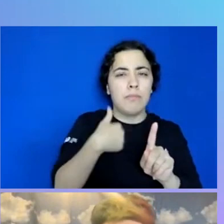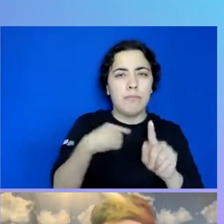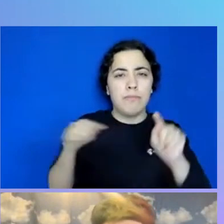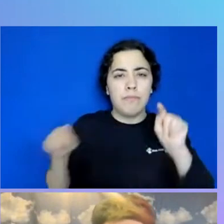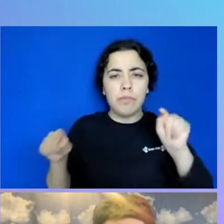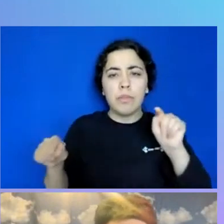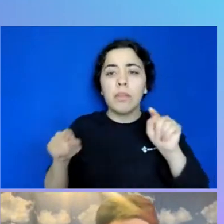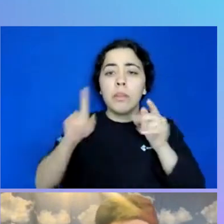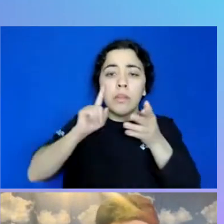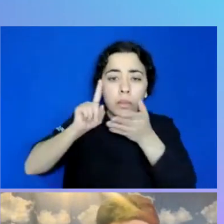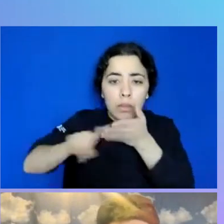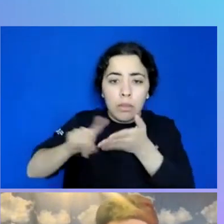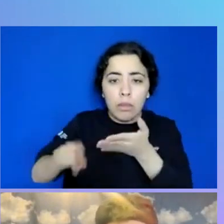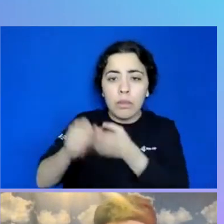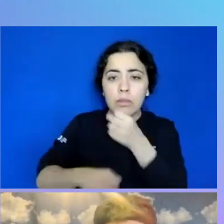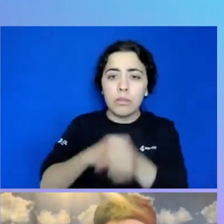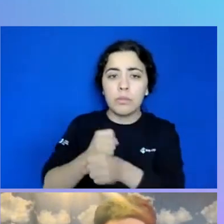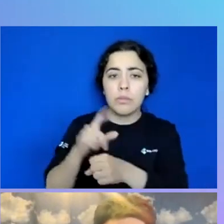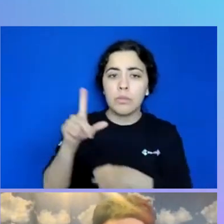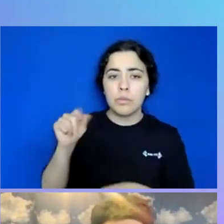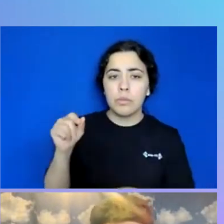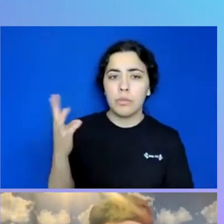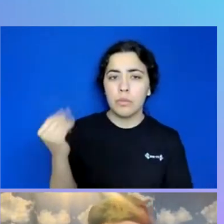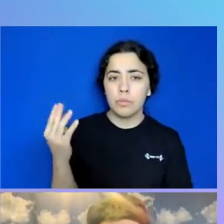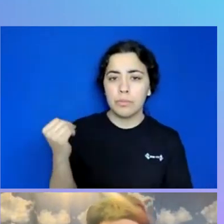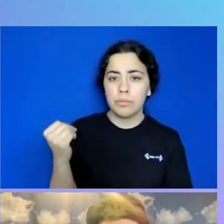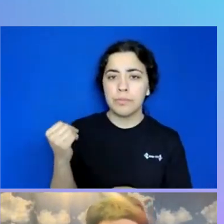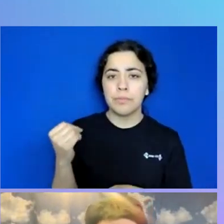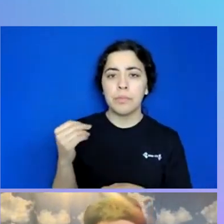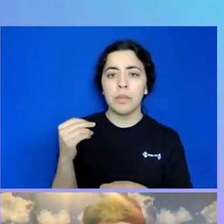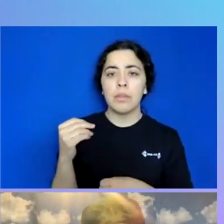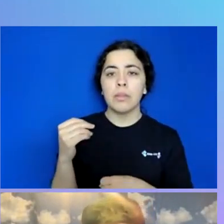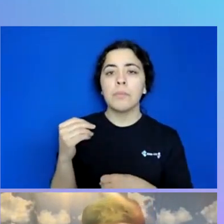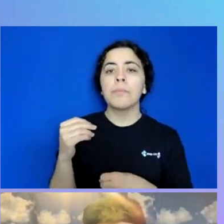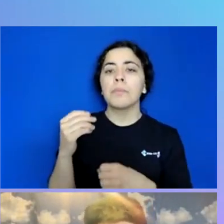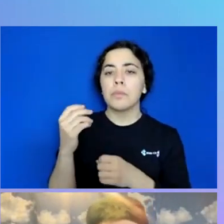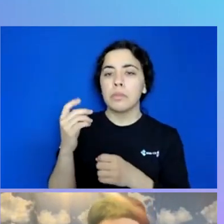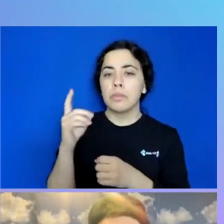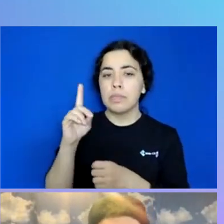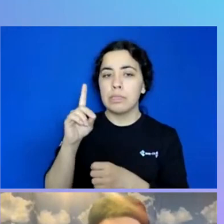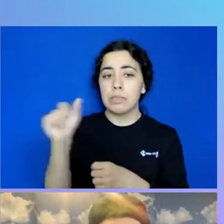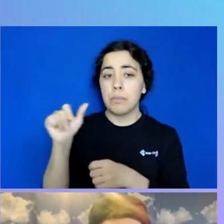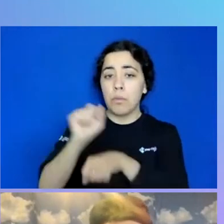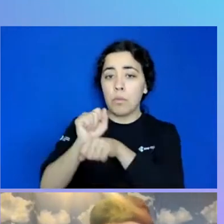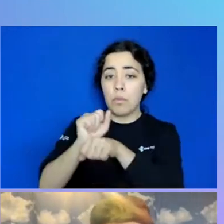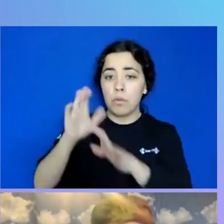run, disabled workers. Earned